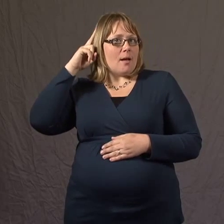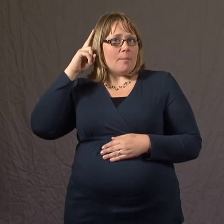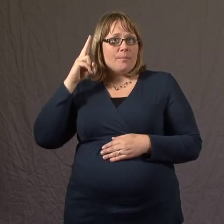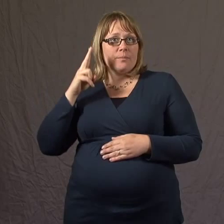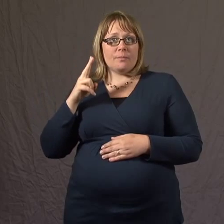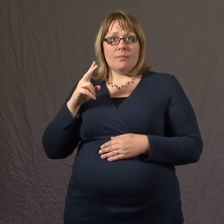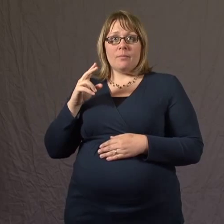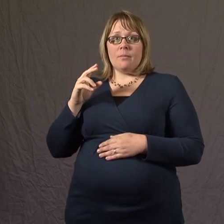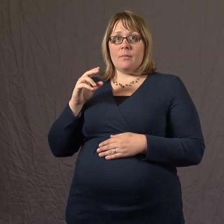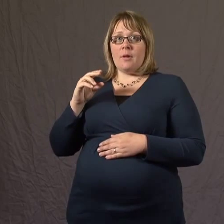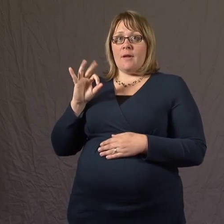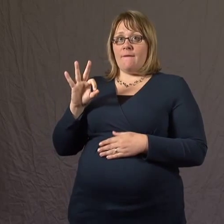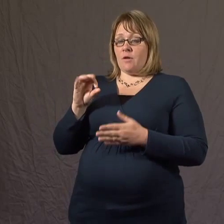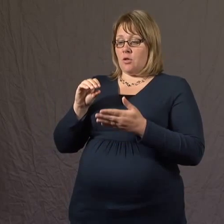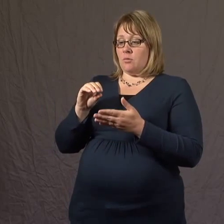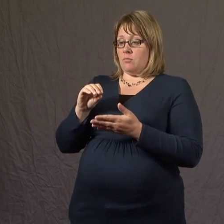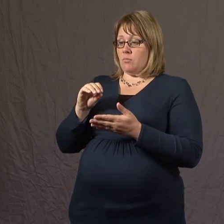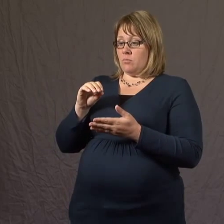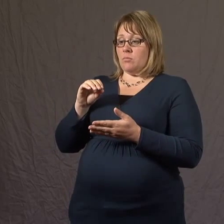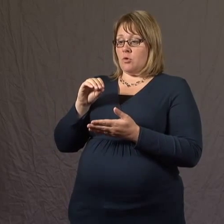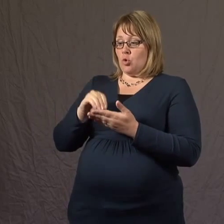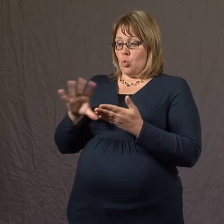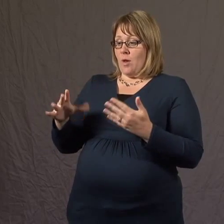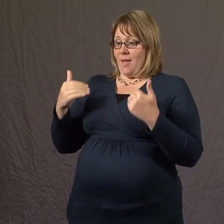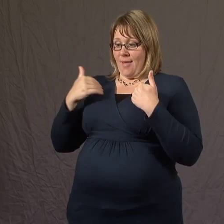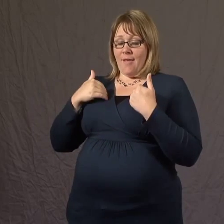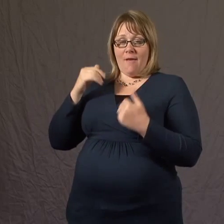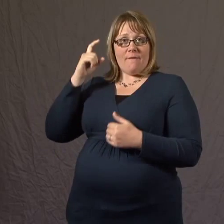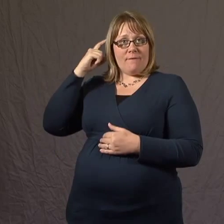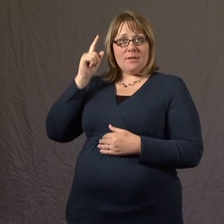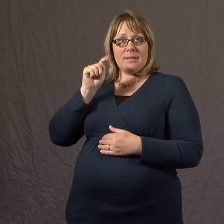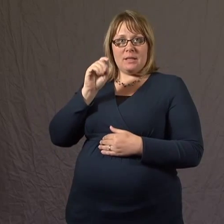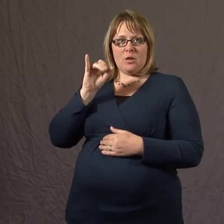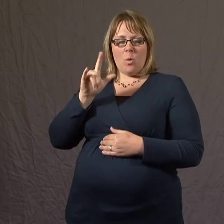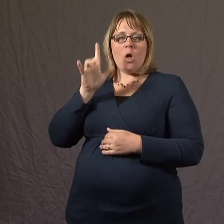or cochlear implant.